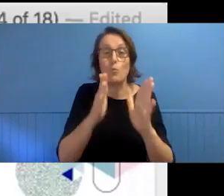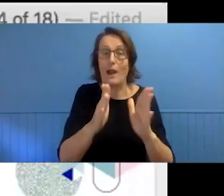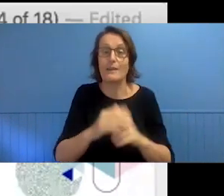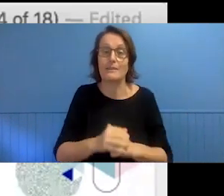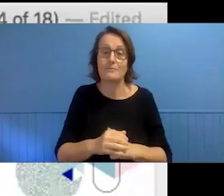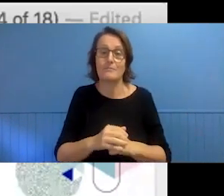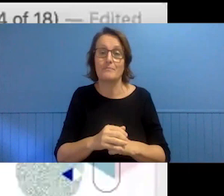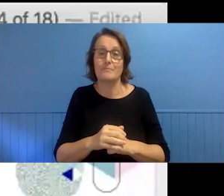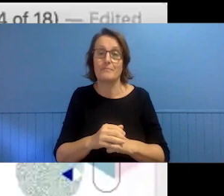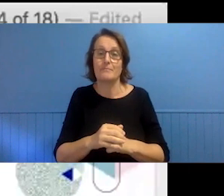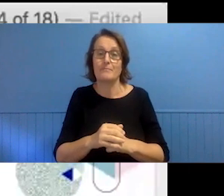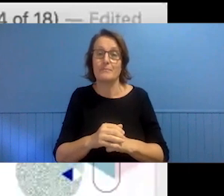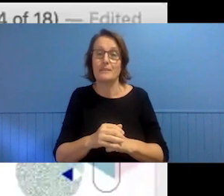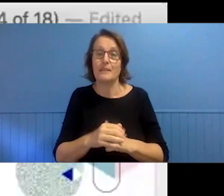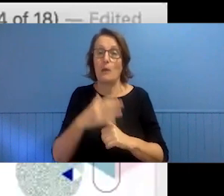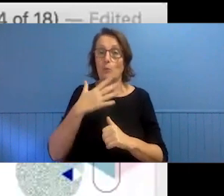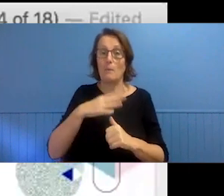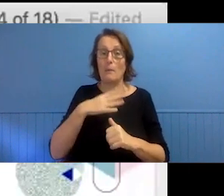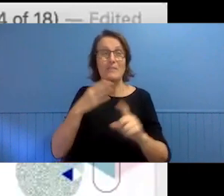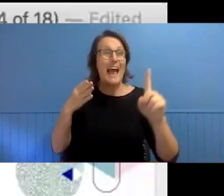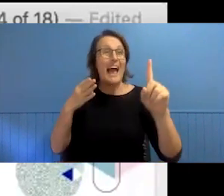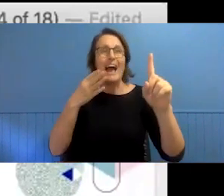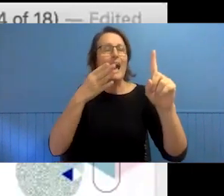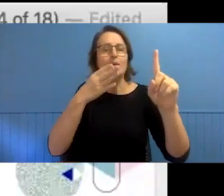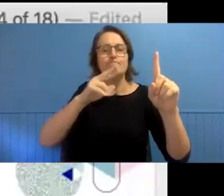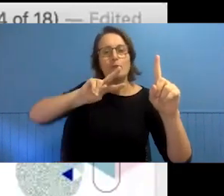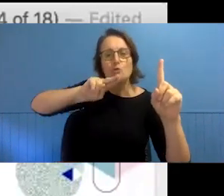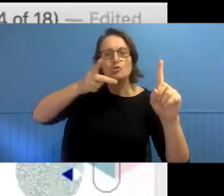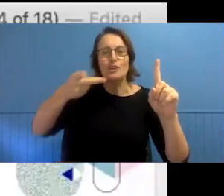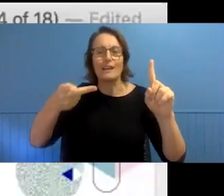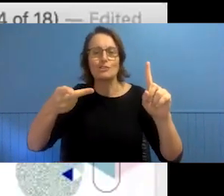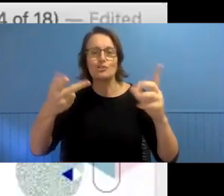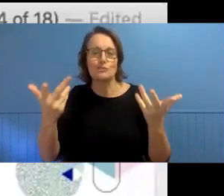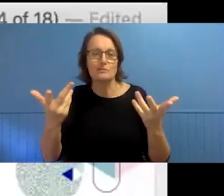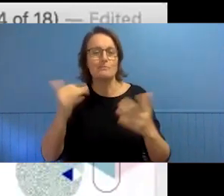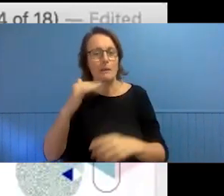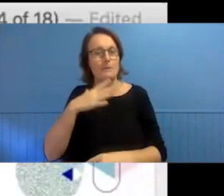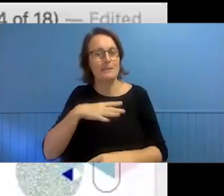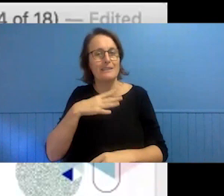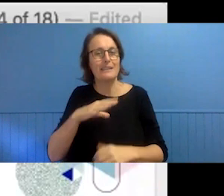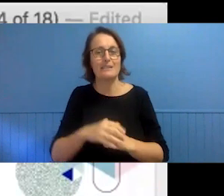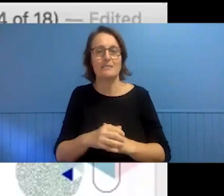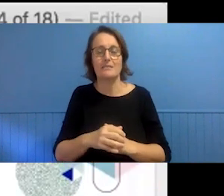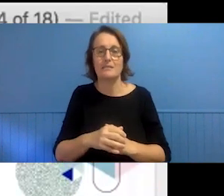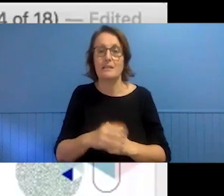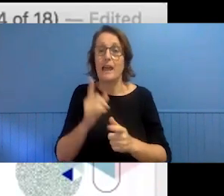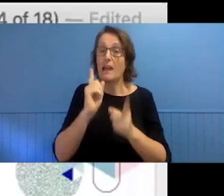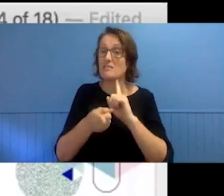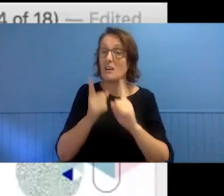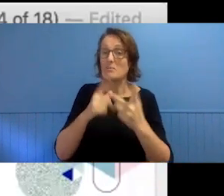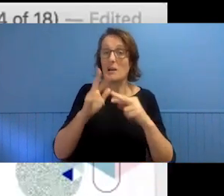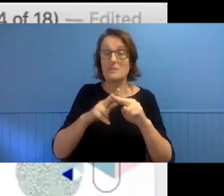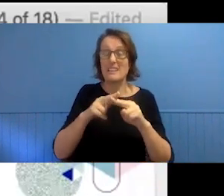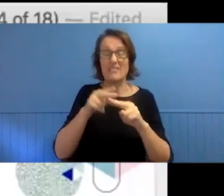right now but -- pivot - I hate that word right now but I'll use it - and